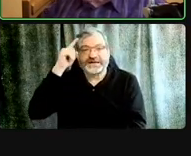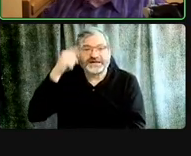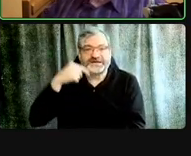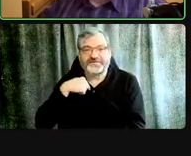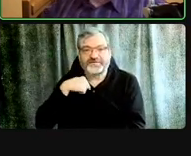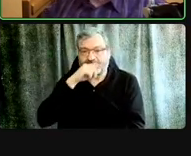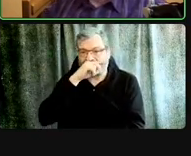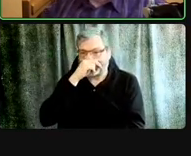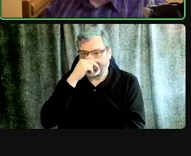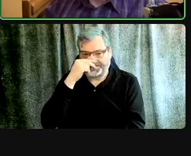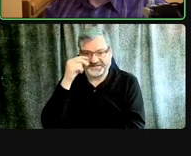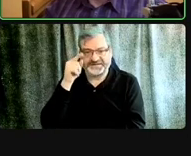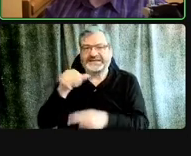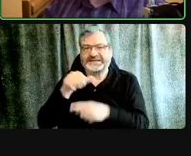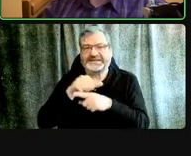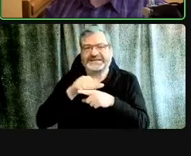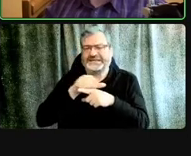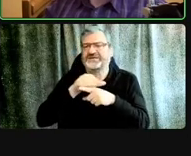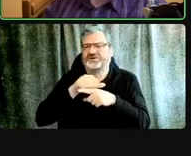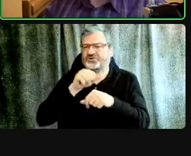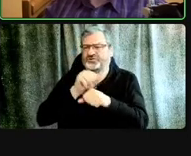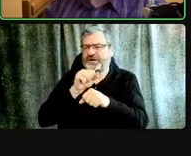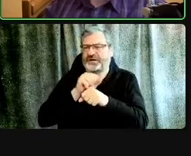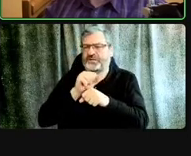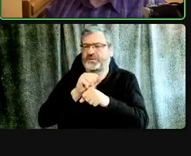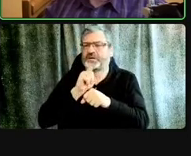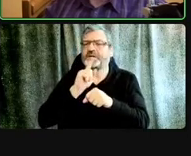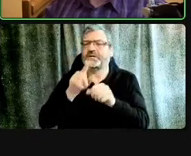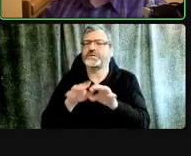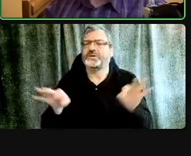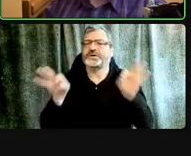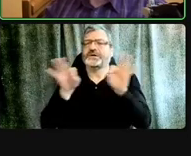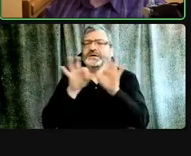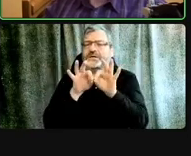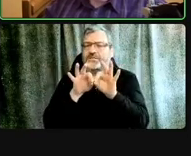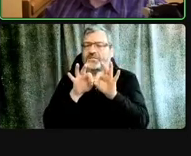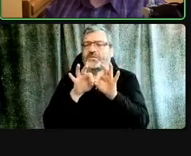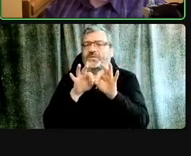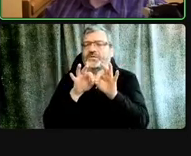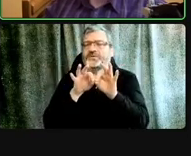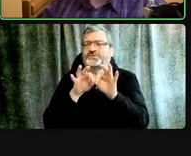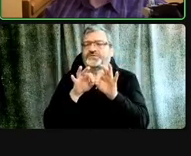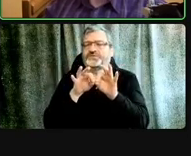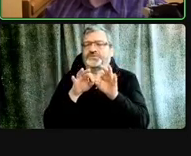in this training work, it's been important to shape skill for Museum staff. Right.